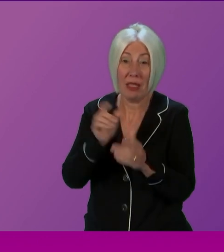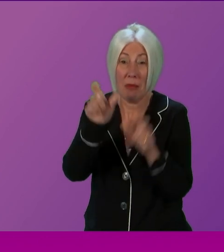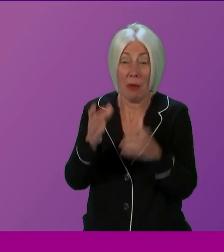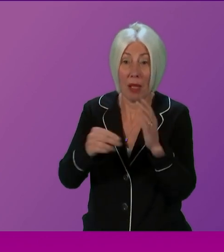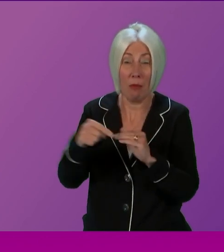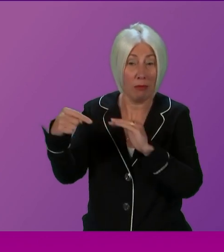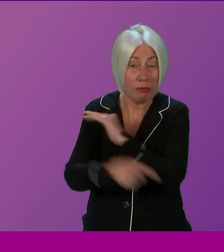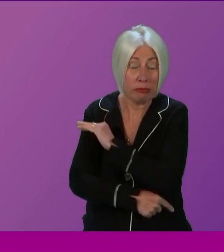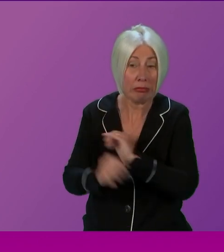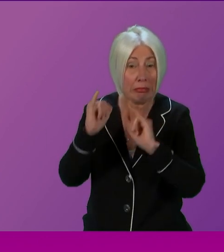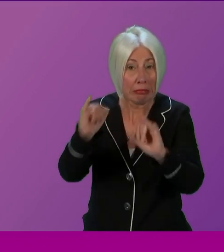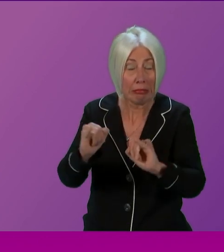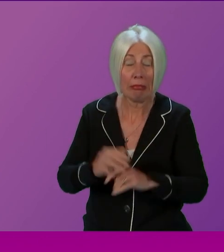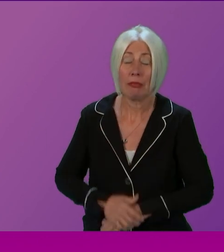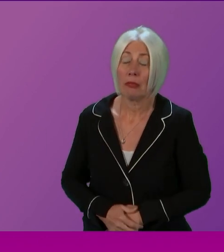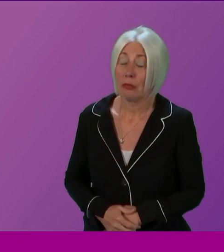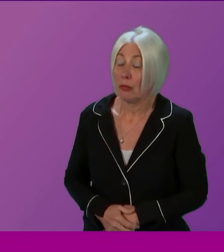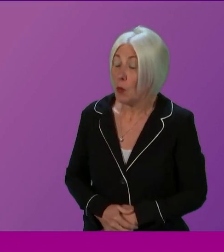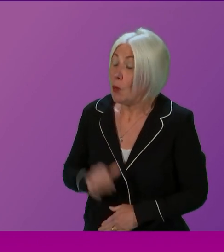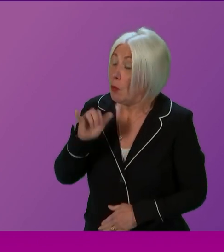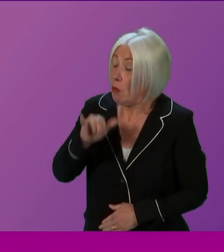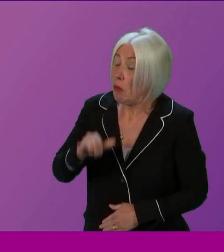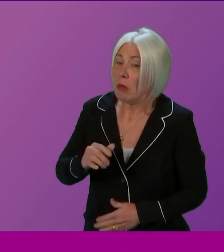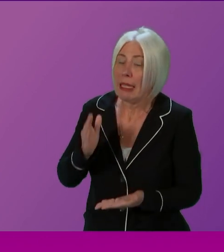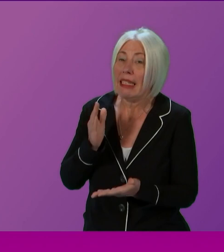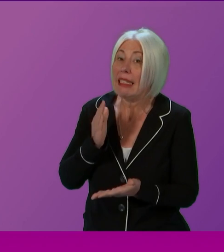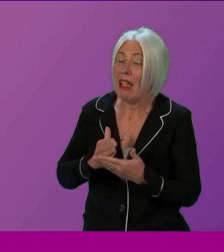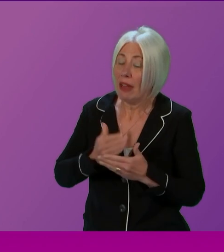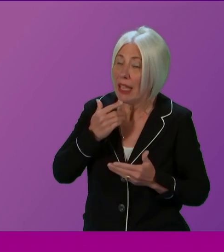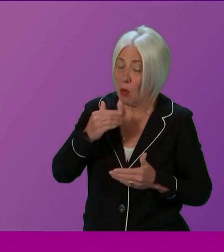I agree with all of that, and I will certainly take those steps, which are really important.